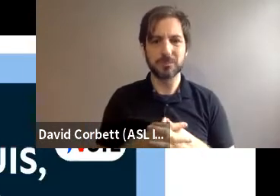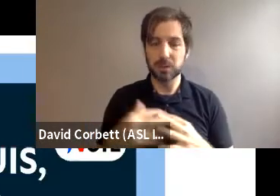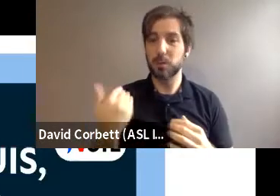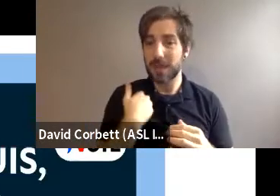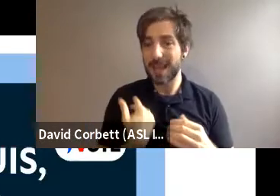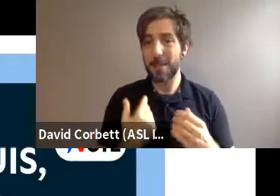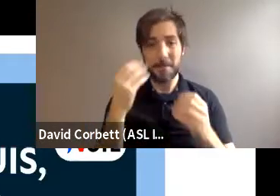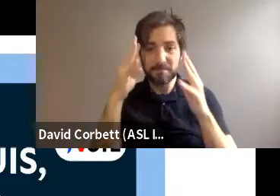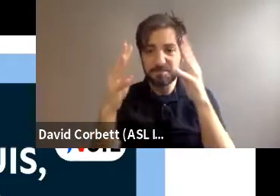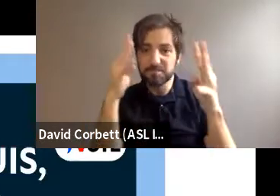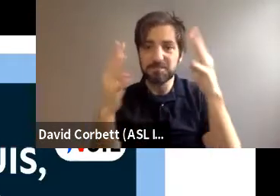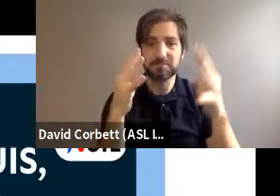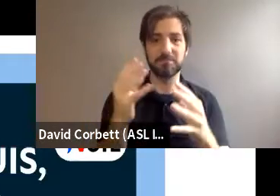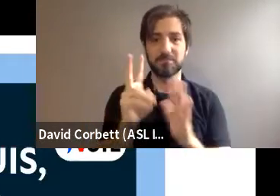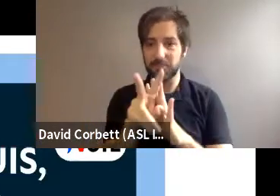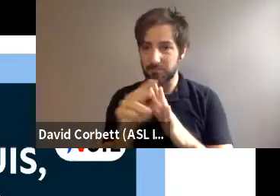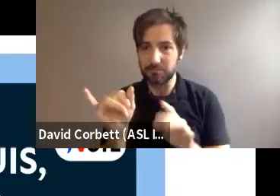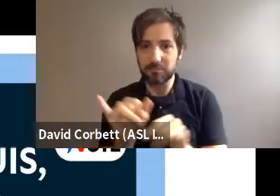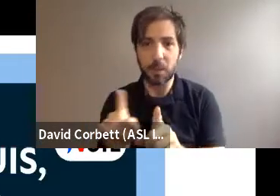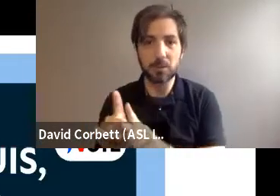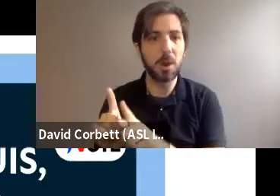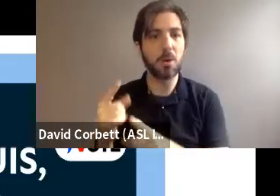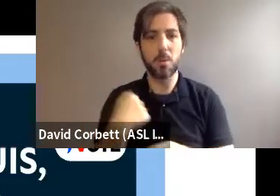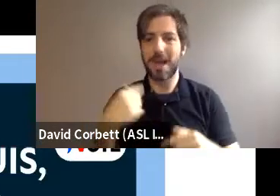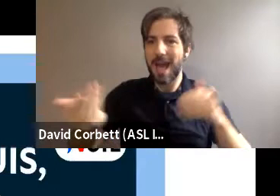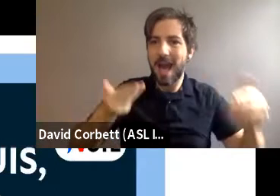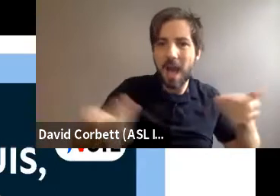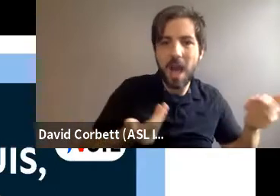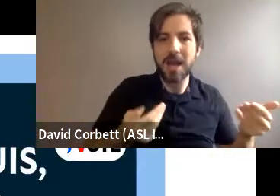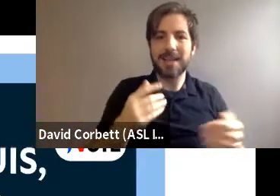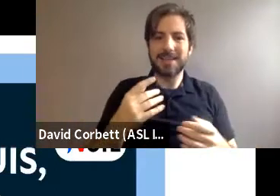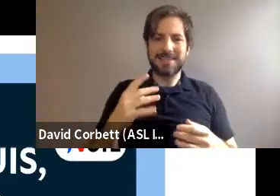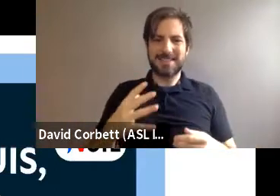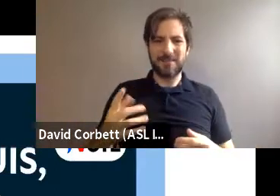And one of the first ones we did we hired talented out of work actors in St. Louis.